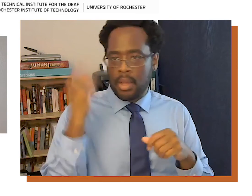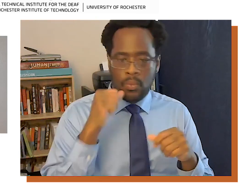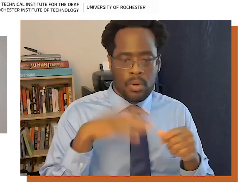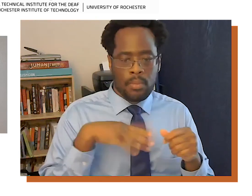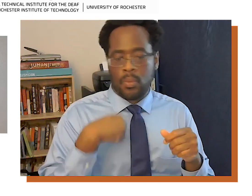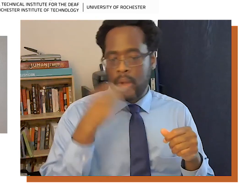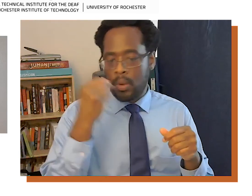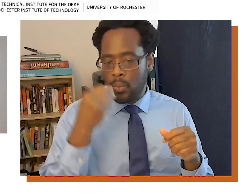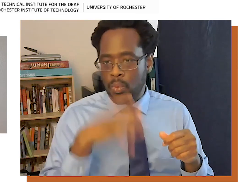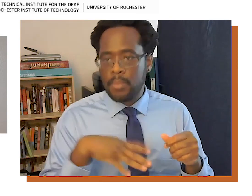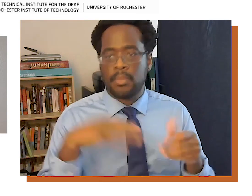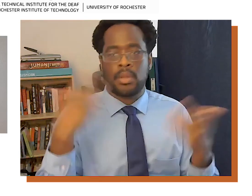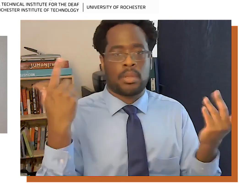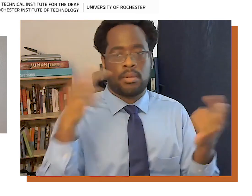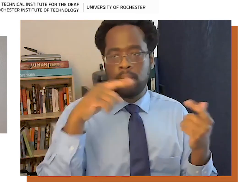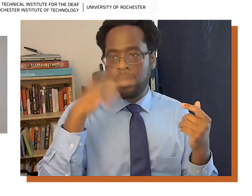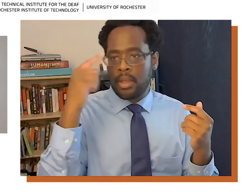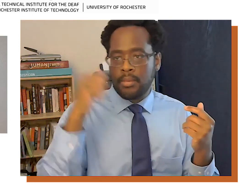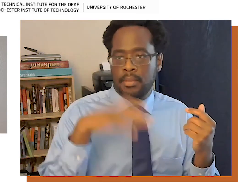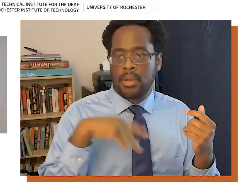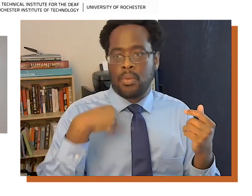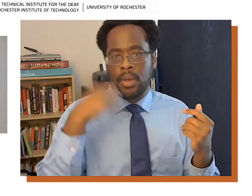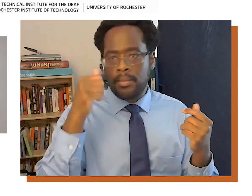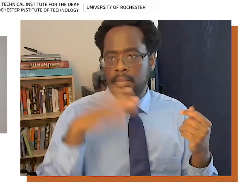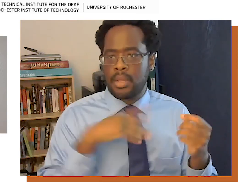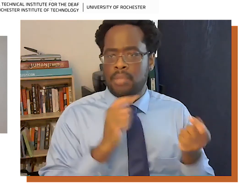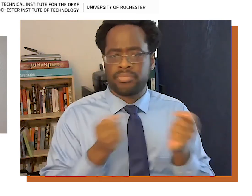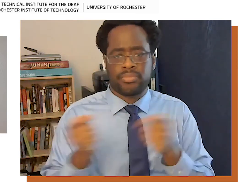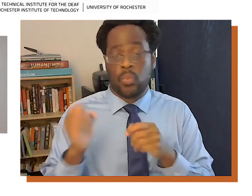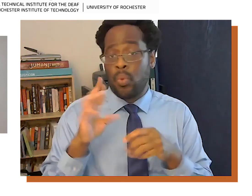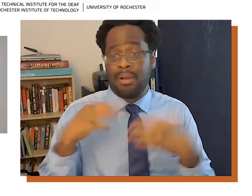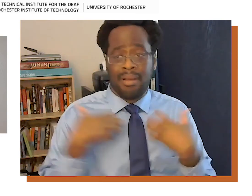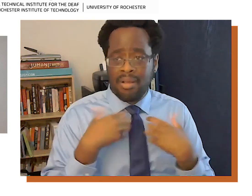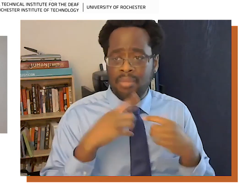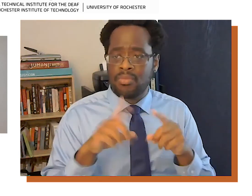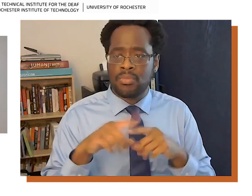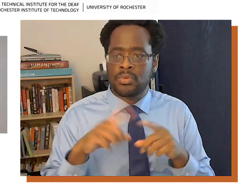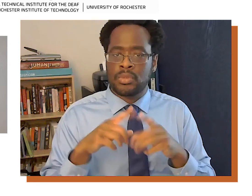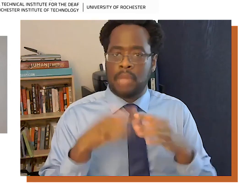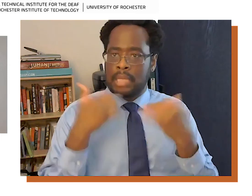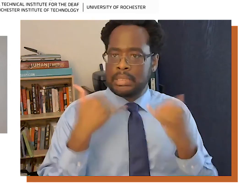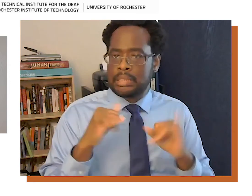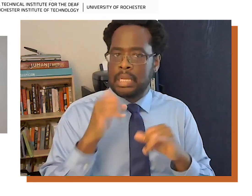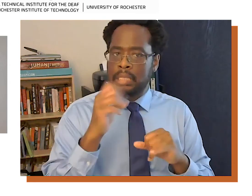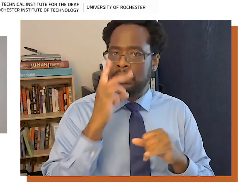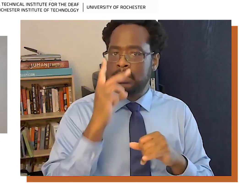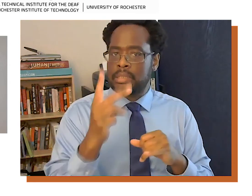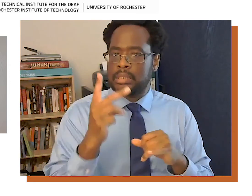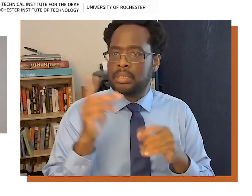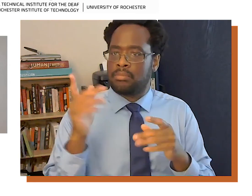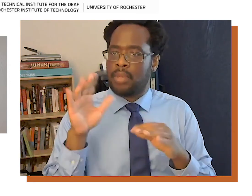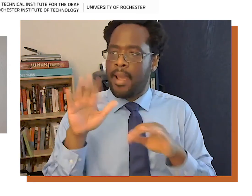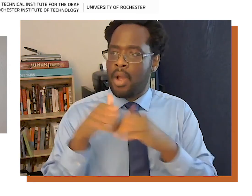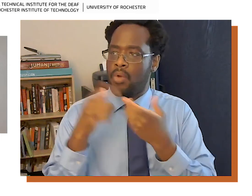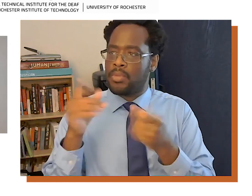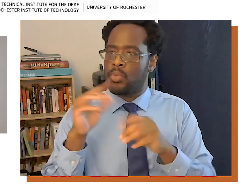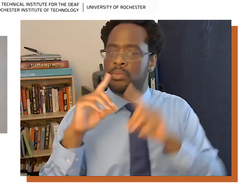maybe a Black man or a white woman or whatever we wanted them to look like, and then we could test participants and see